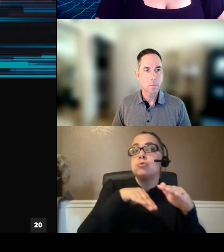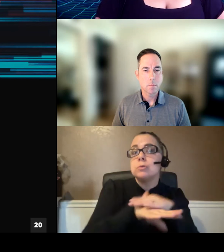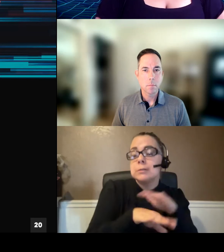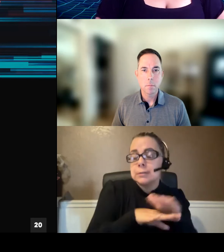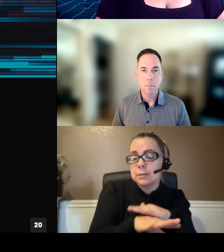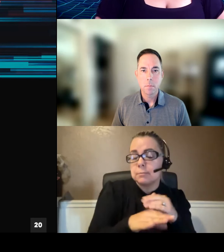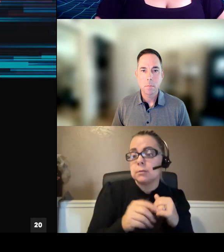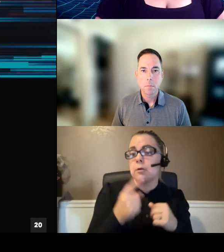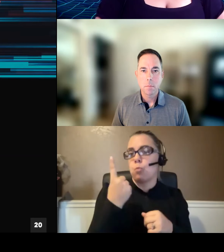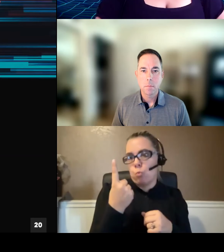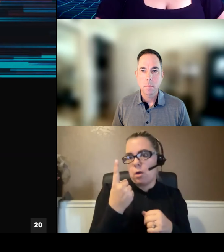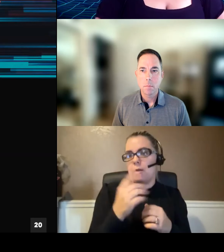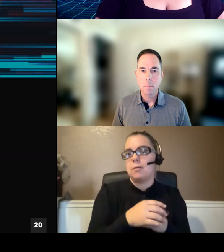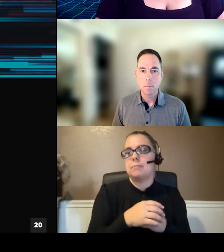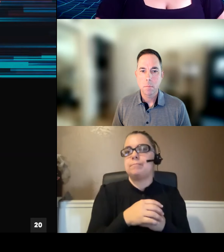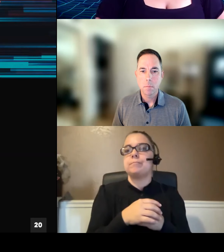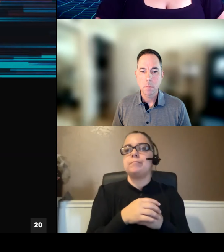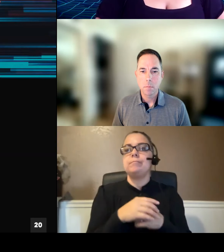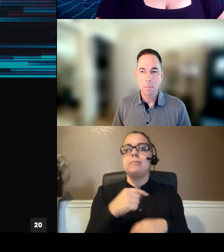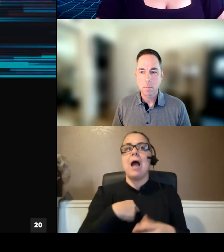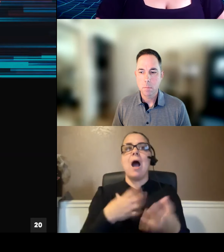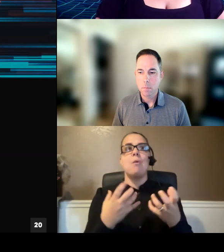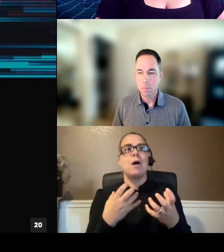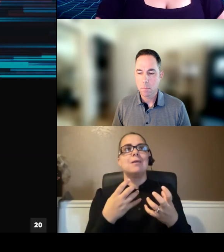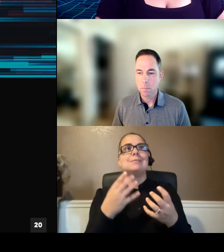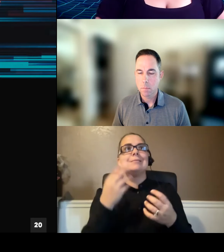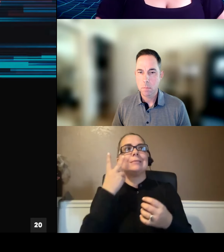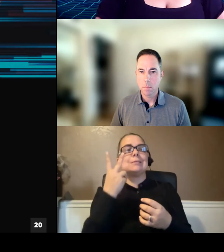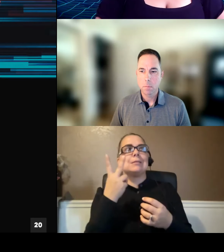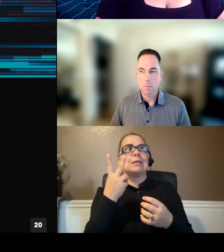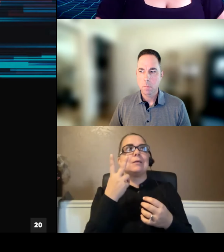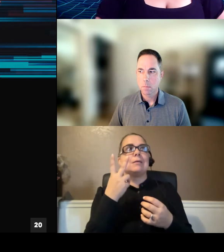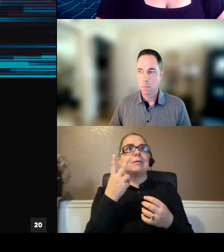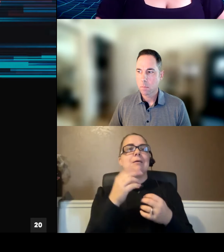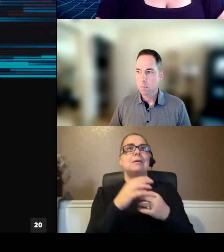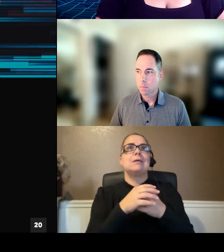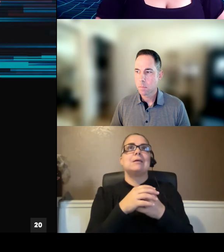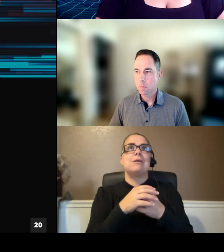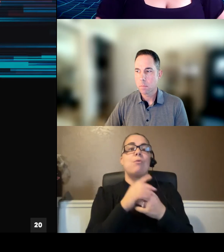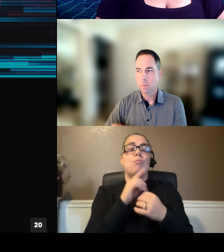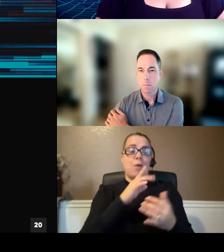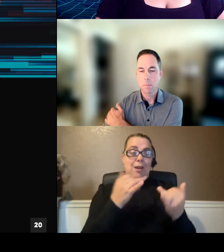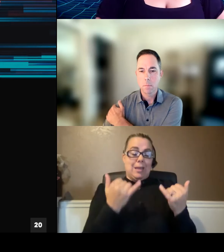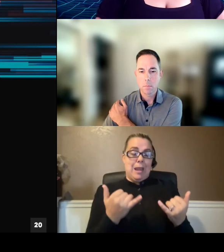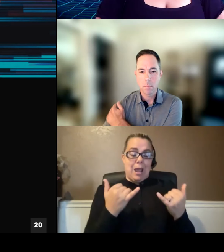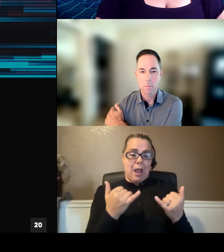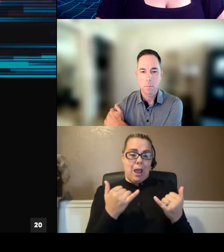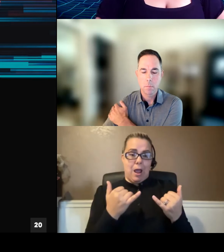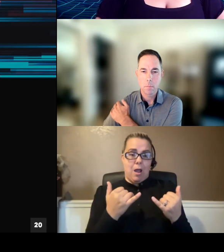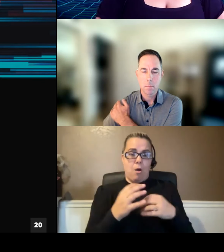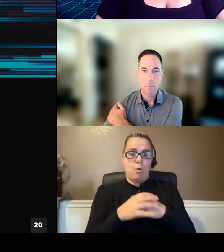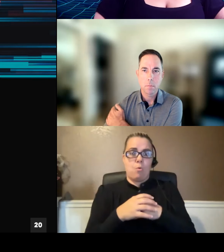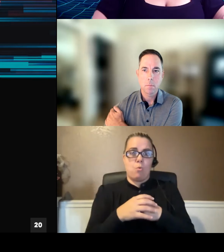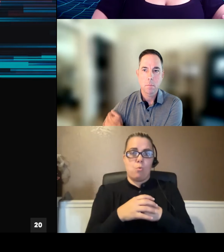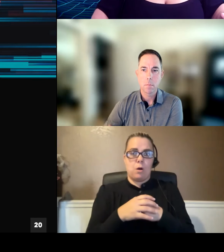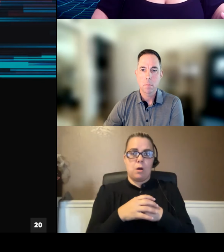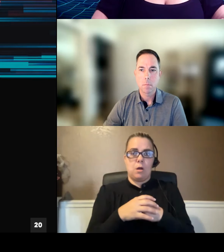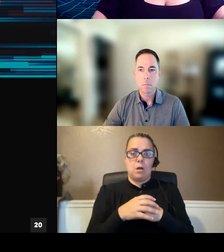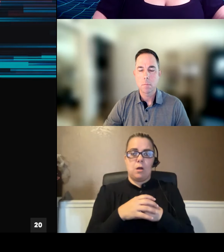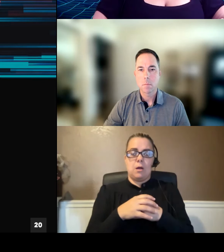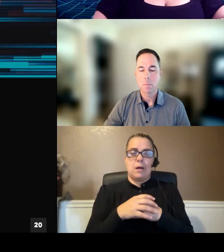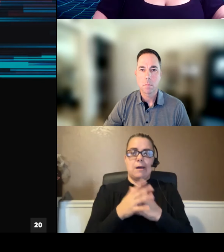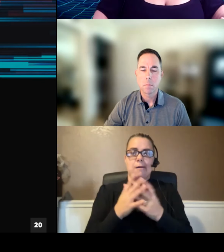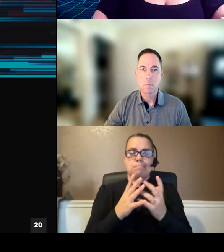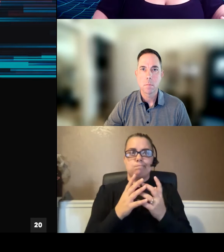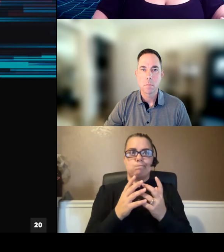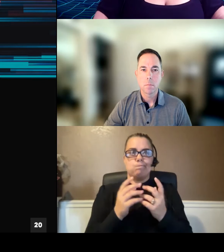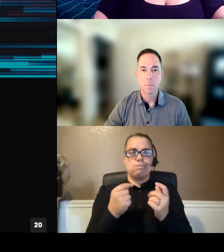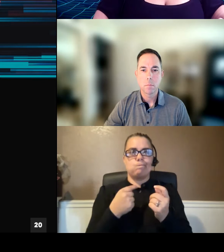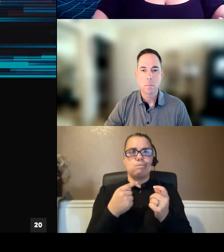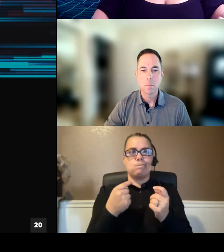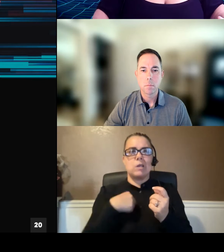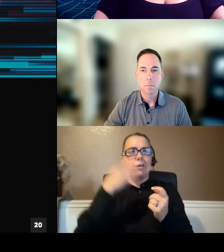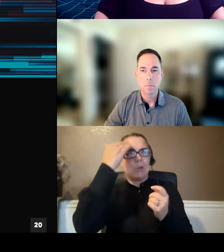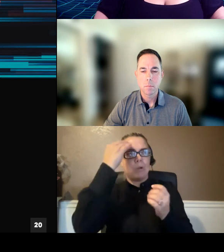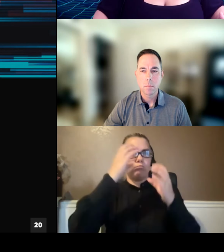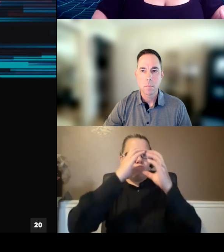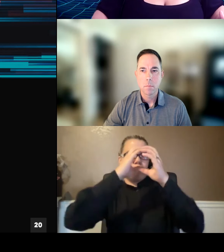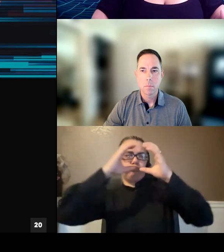is that when it comes to right now, when it comes to the larger thoughts and opinions and